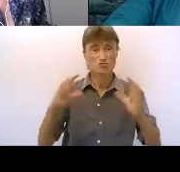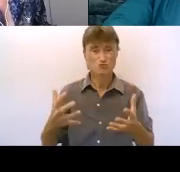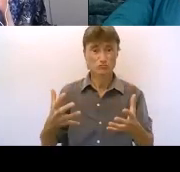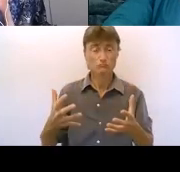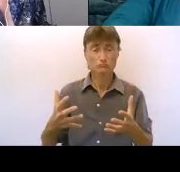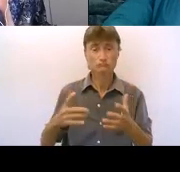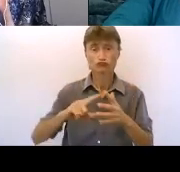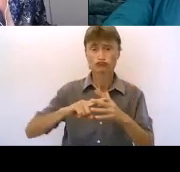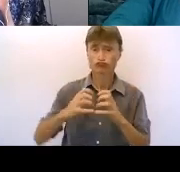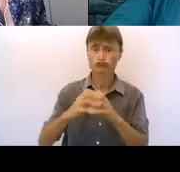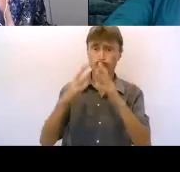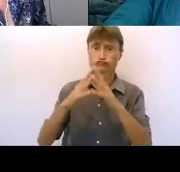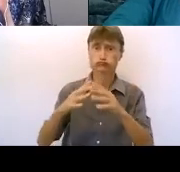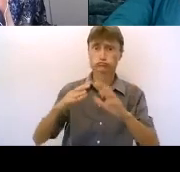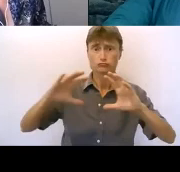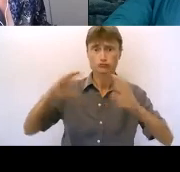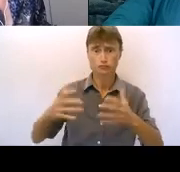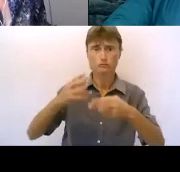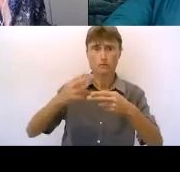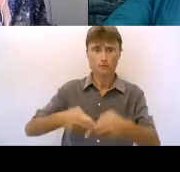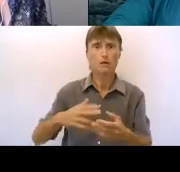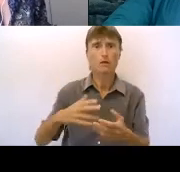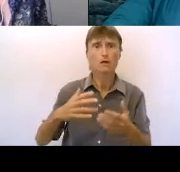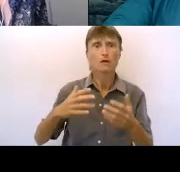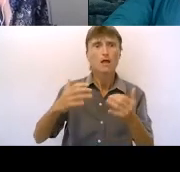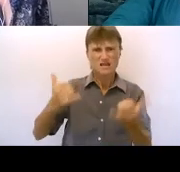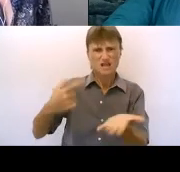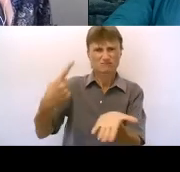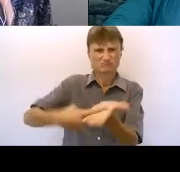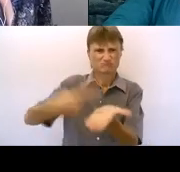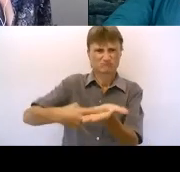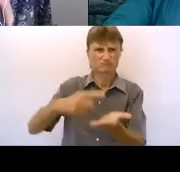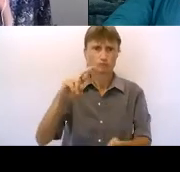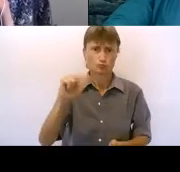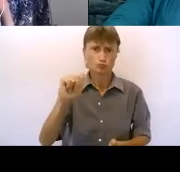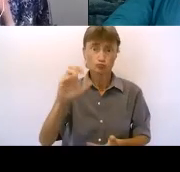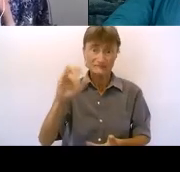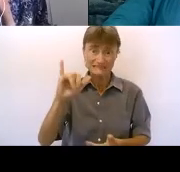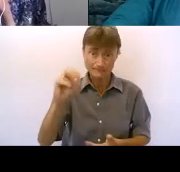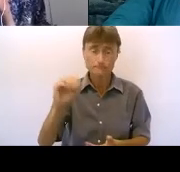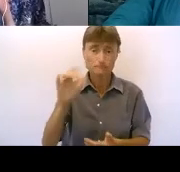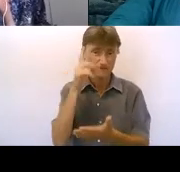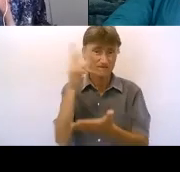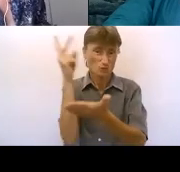we meet every two weeks to kind of discuss and have these things and so it's been a very